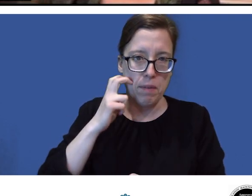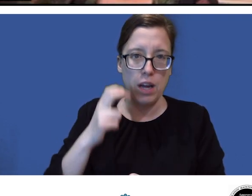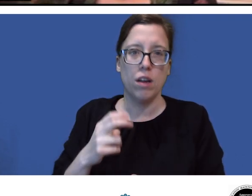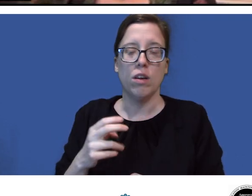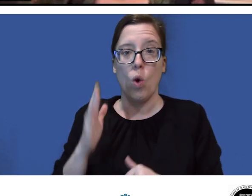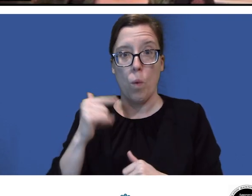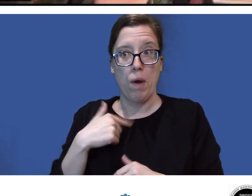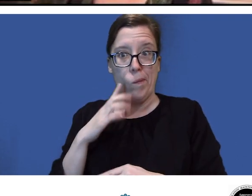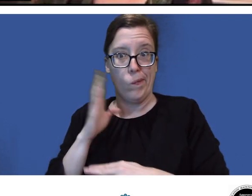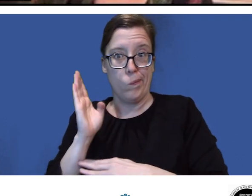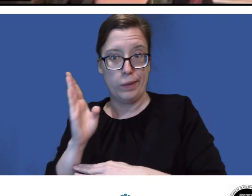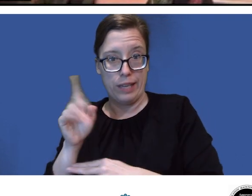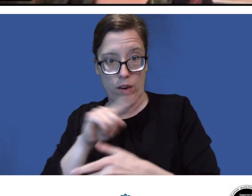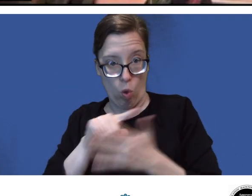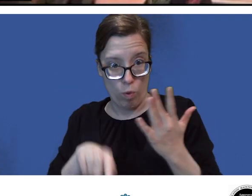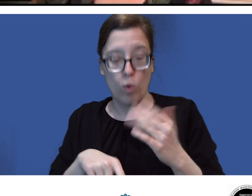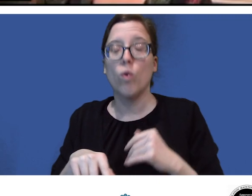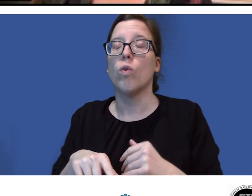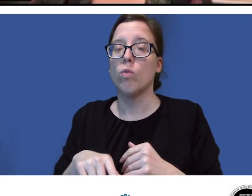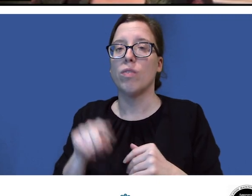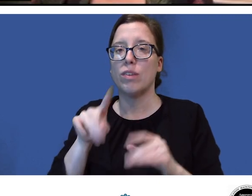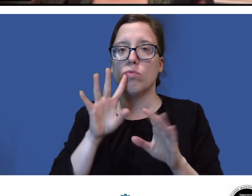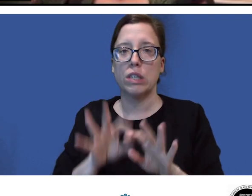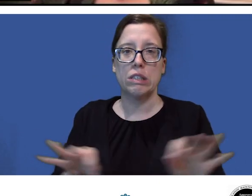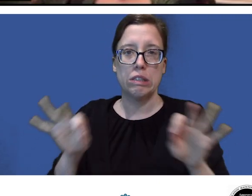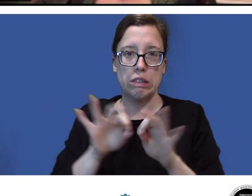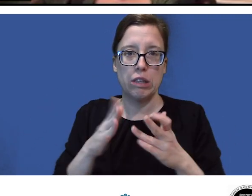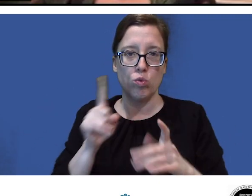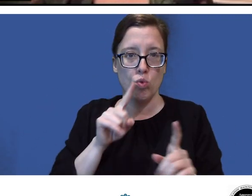which to watch. And here is a cue. If something's bolded on a slide,